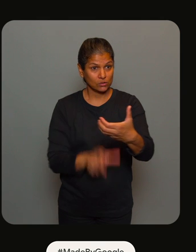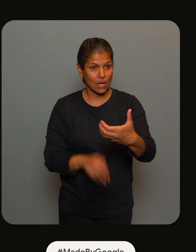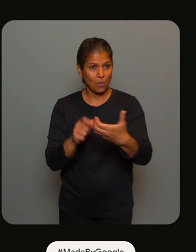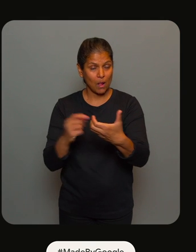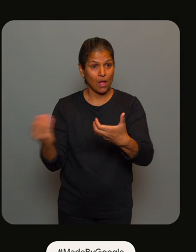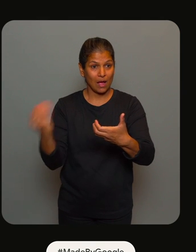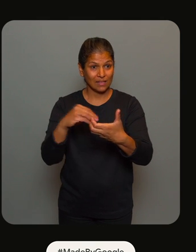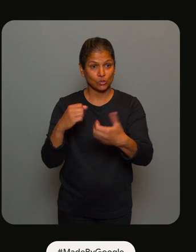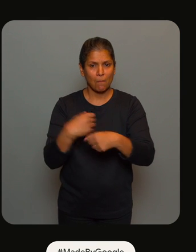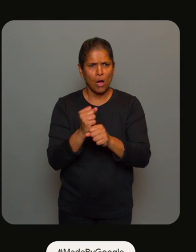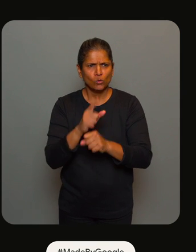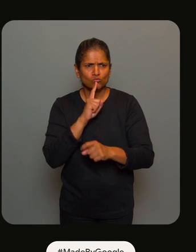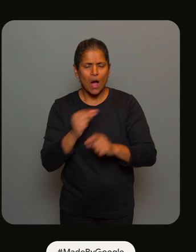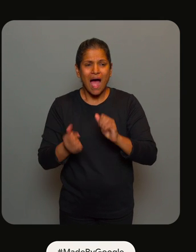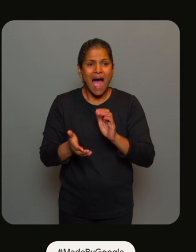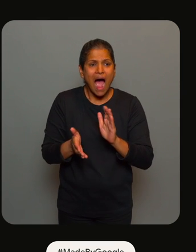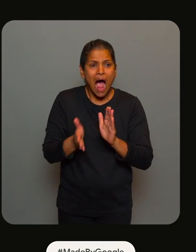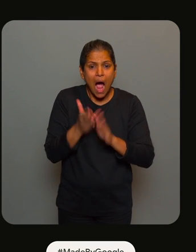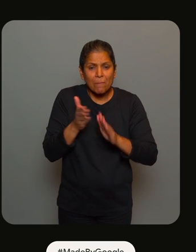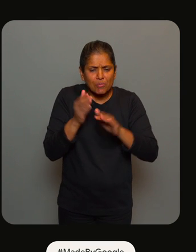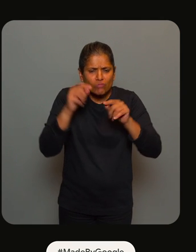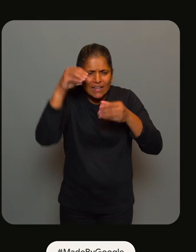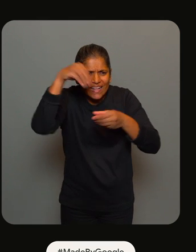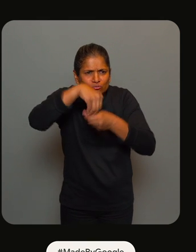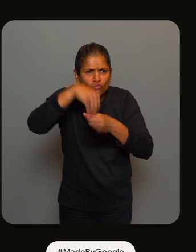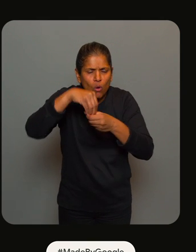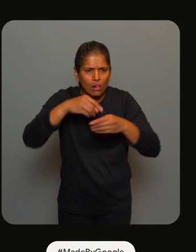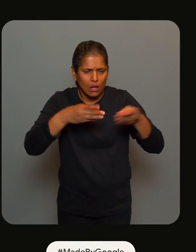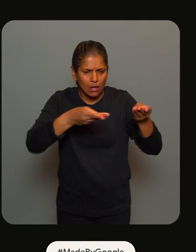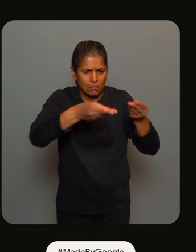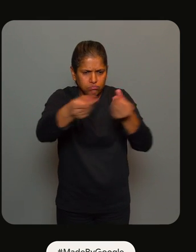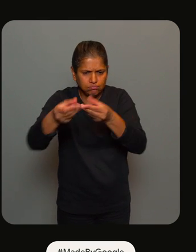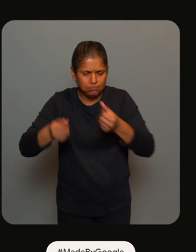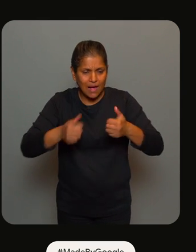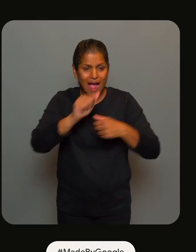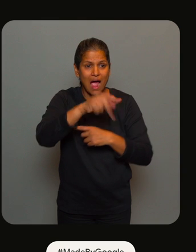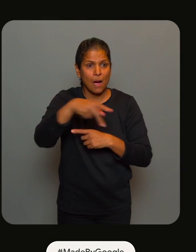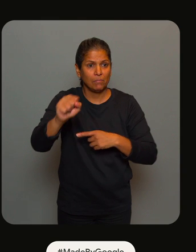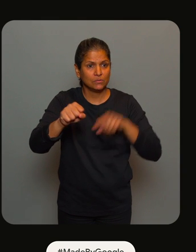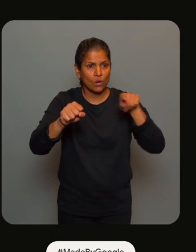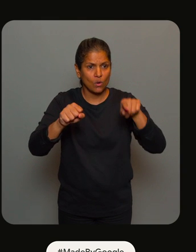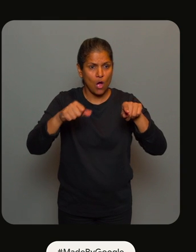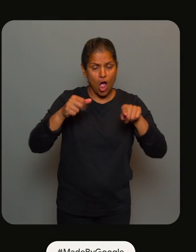every major sub-system works really well together, to handle the complex and nuanced nature of Google's most innovative